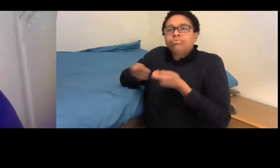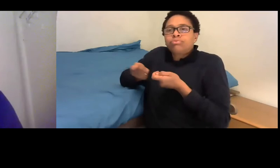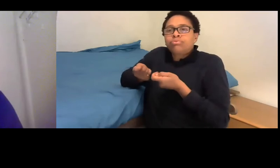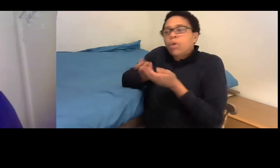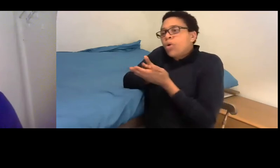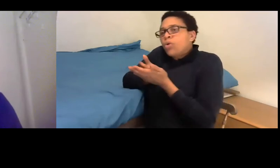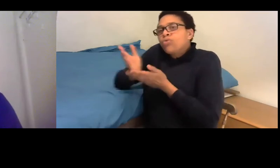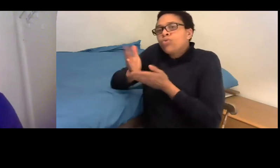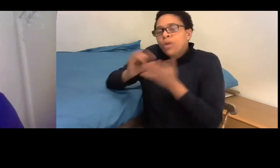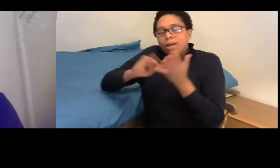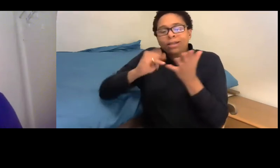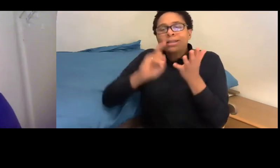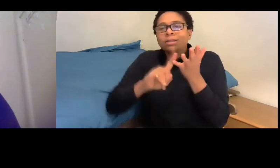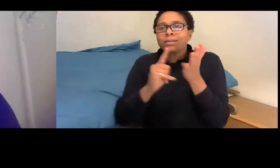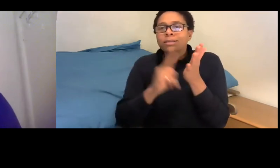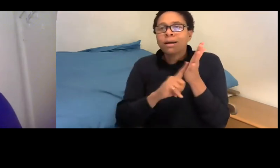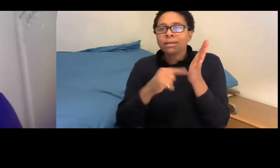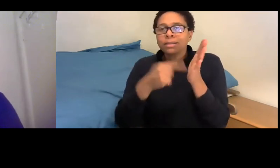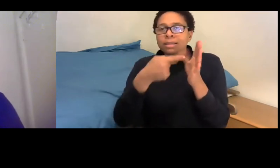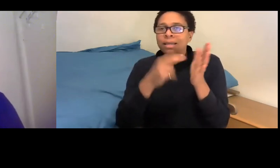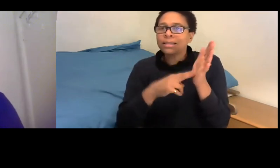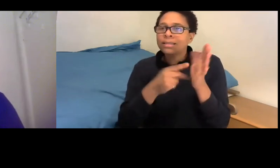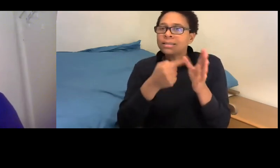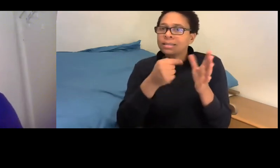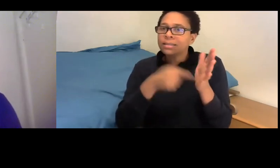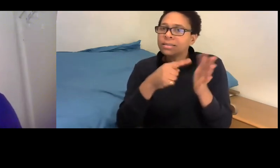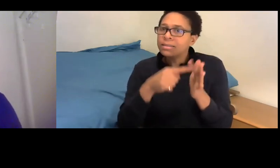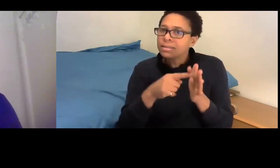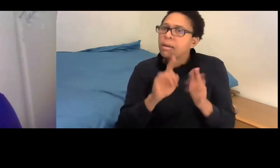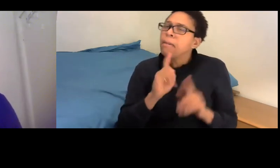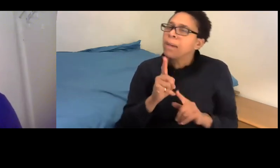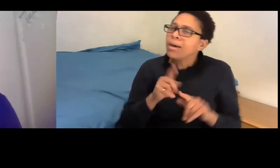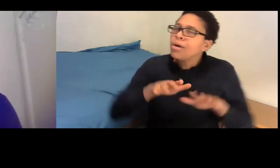But on the other hand, the British also introduced ideas of